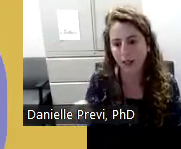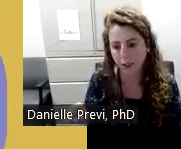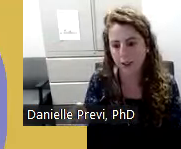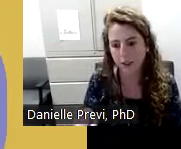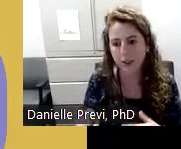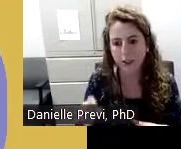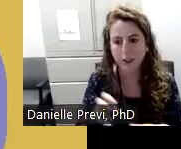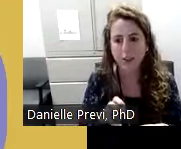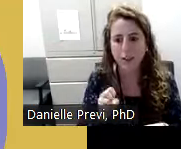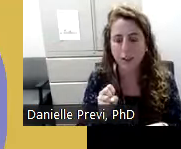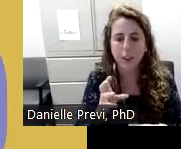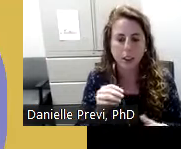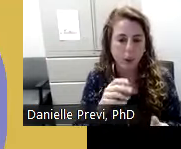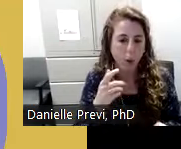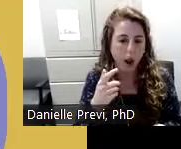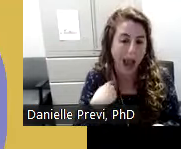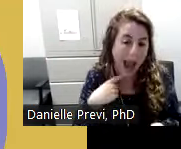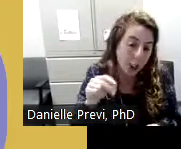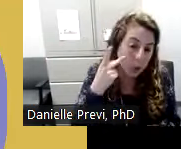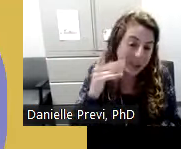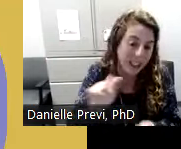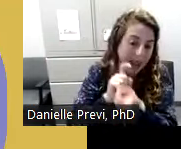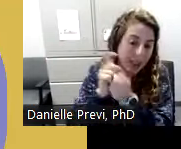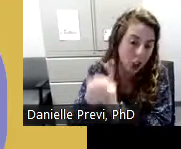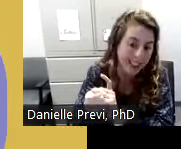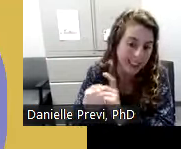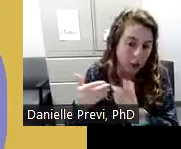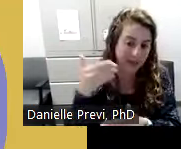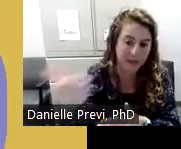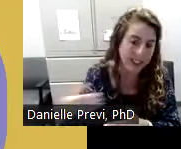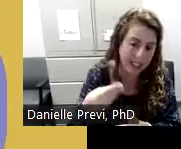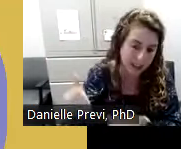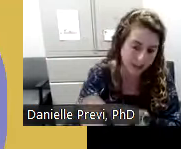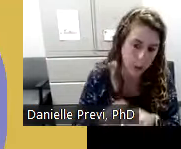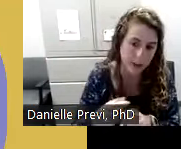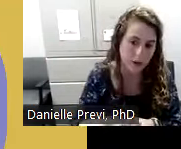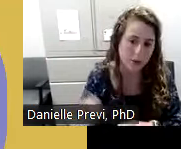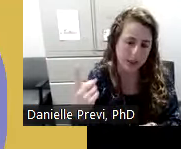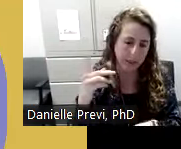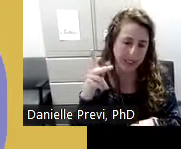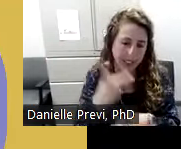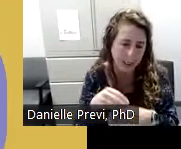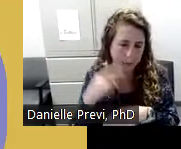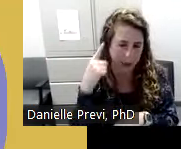unilateral hearing loss. So I do see some changes and some shifts that are probably